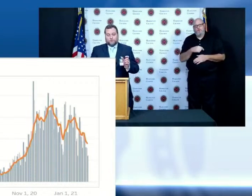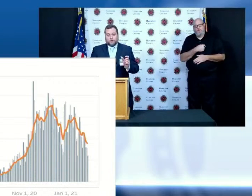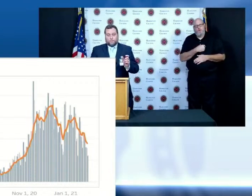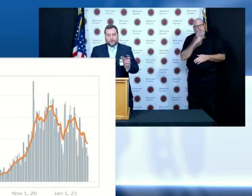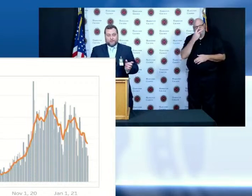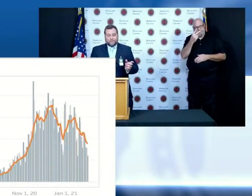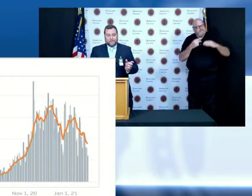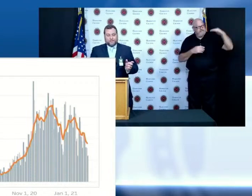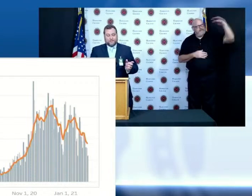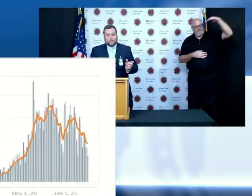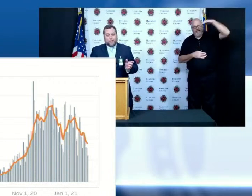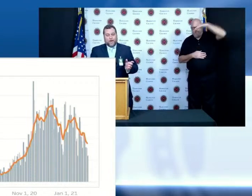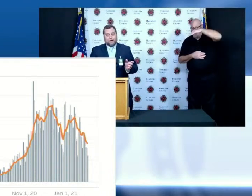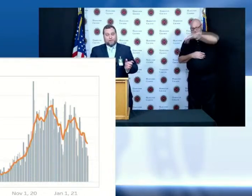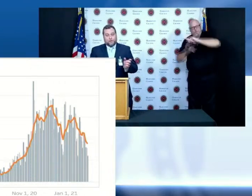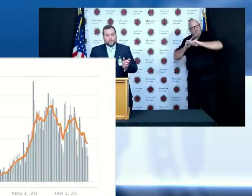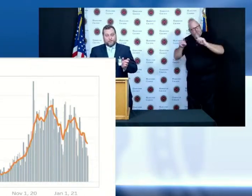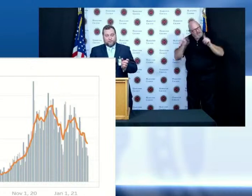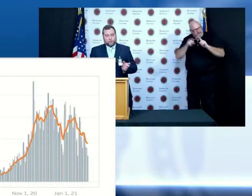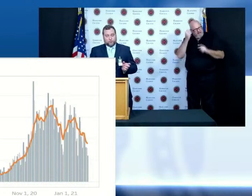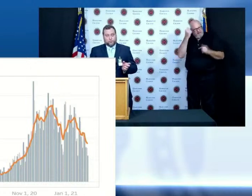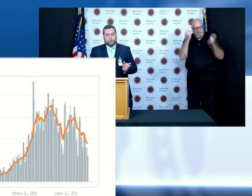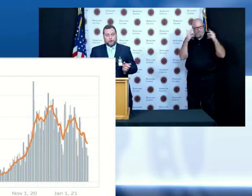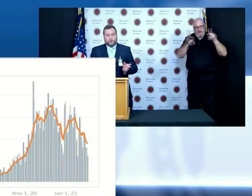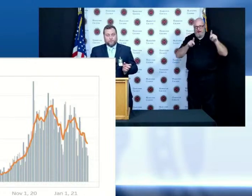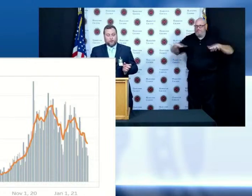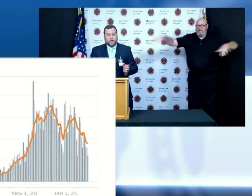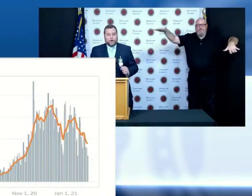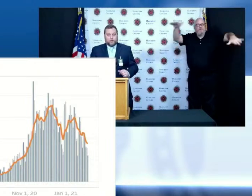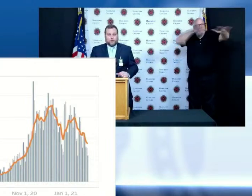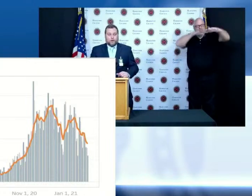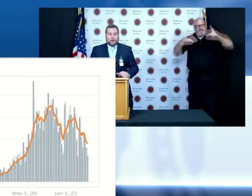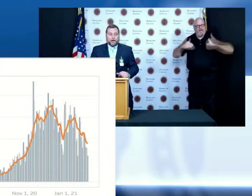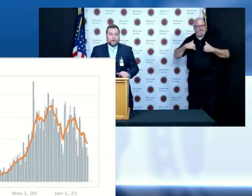there are many providers in our community that are doing this work this week we are working on those